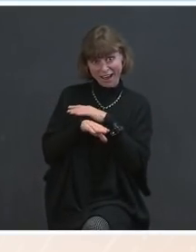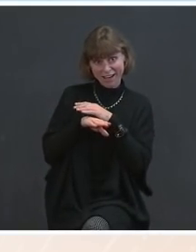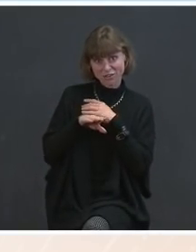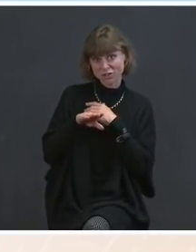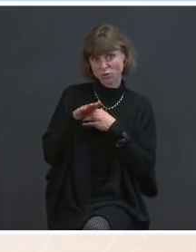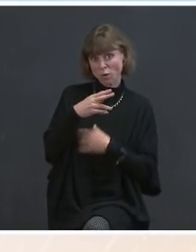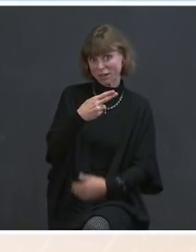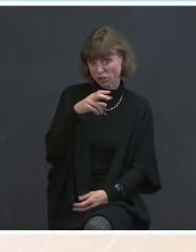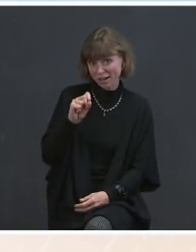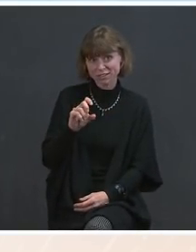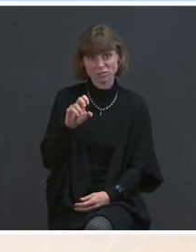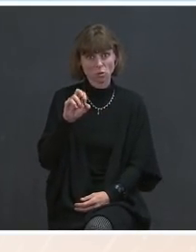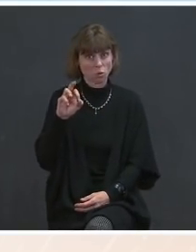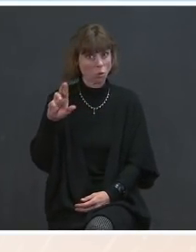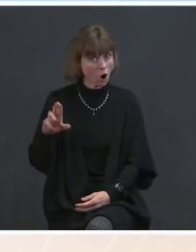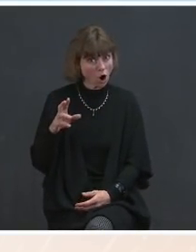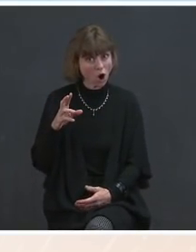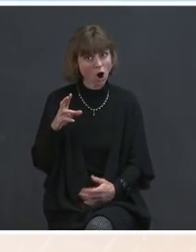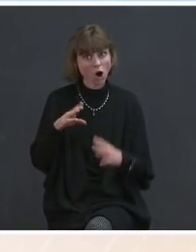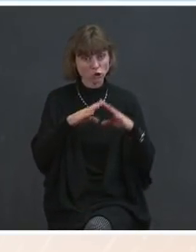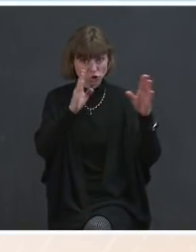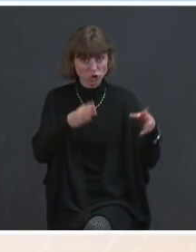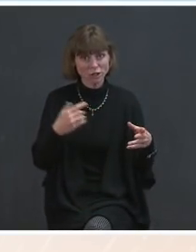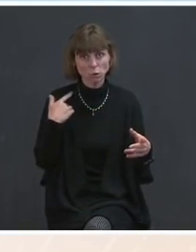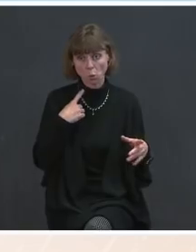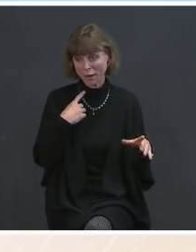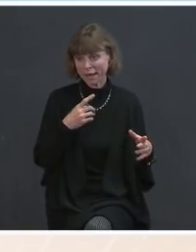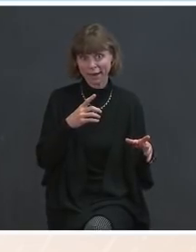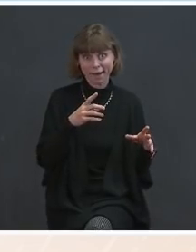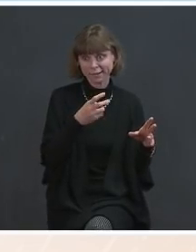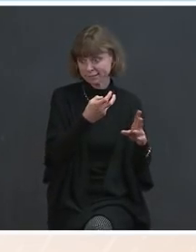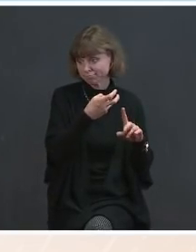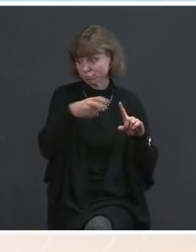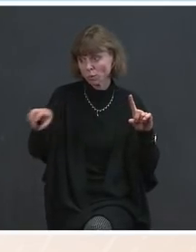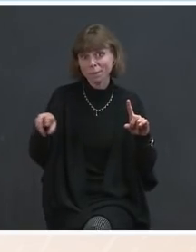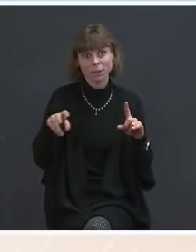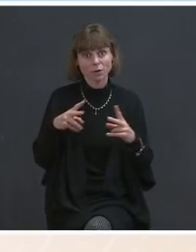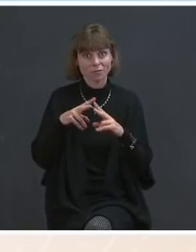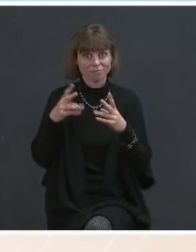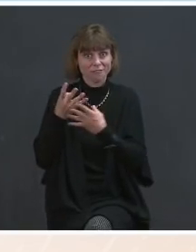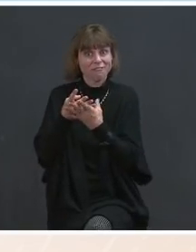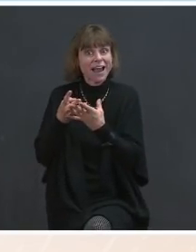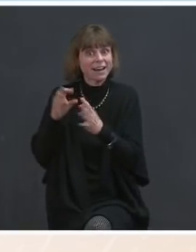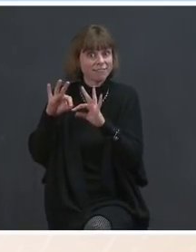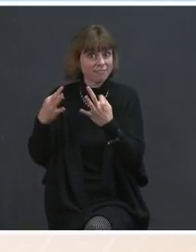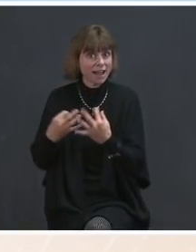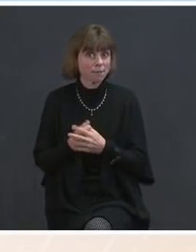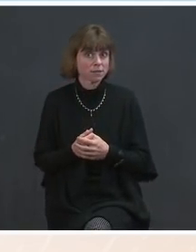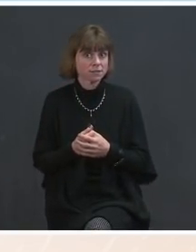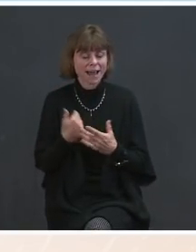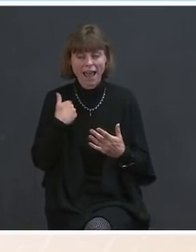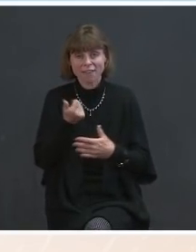that we can swiftly place them with vetted families. They're playing a number of roles there to address